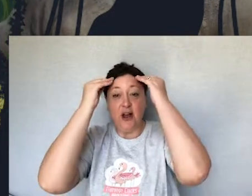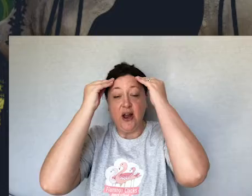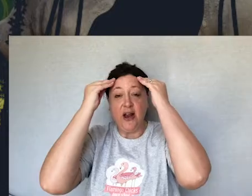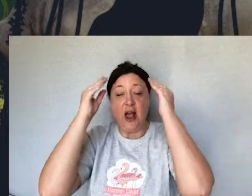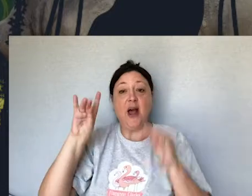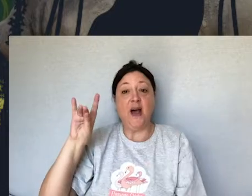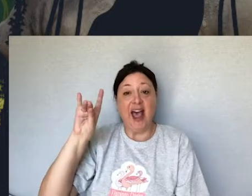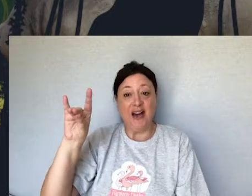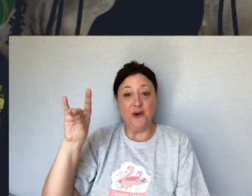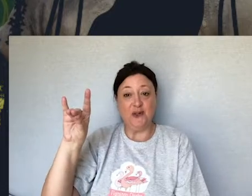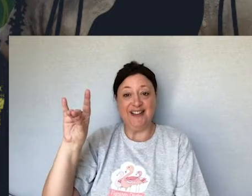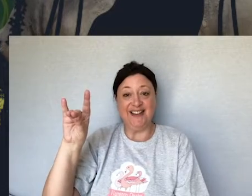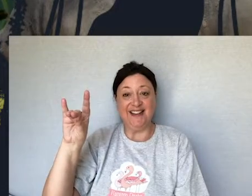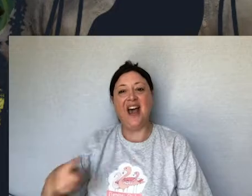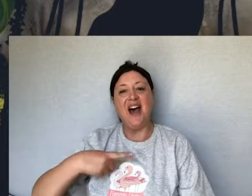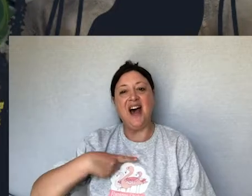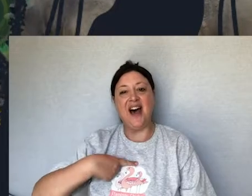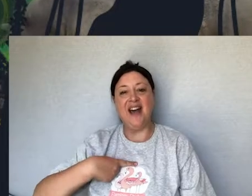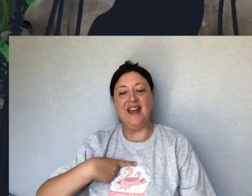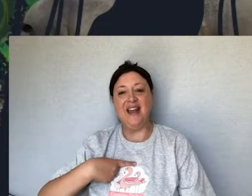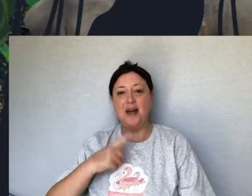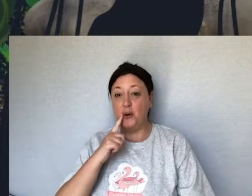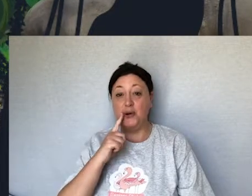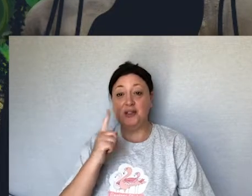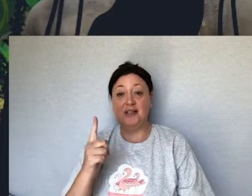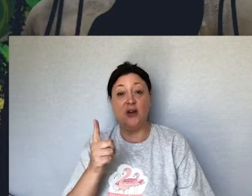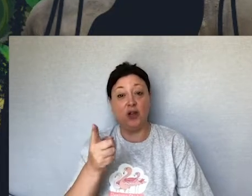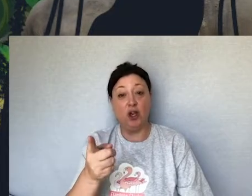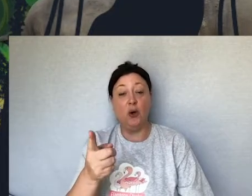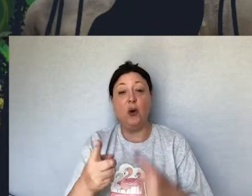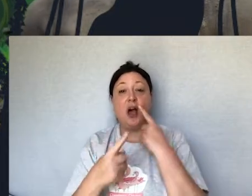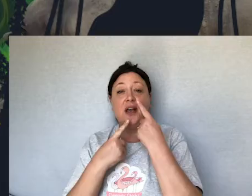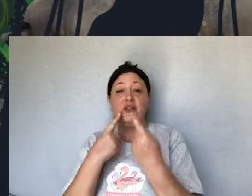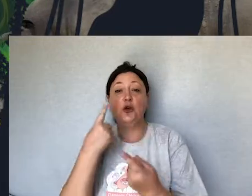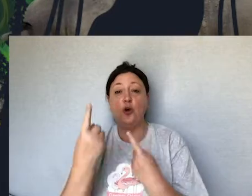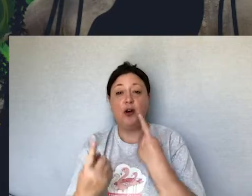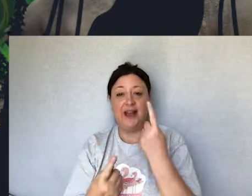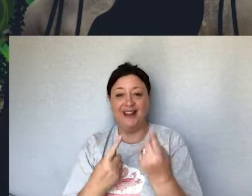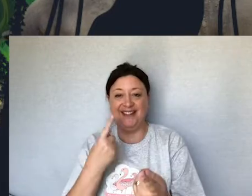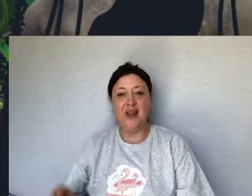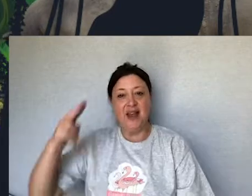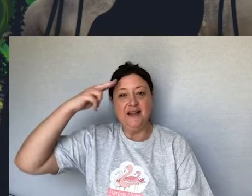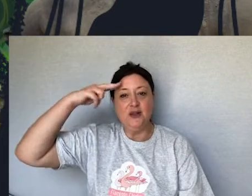to explore the Animal Kingdom, and I am going to tell you a story. It's called